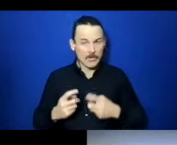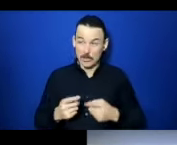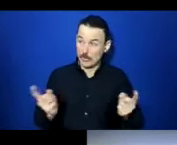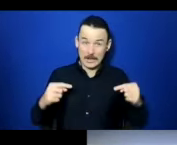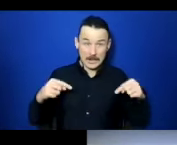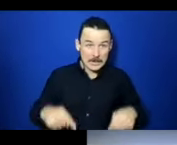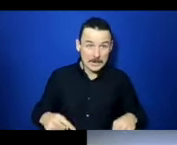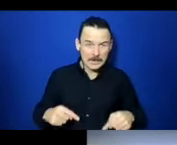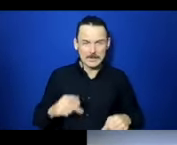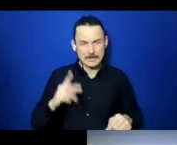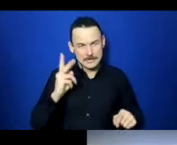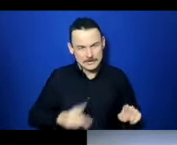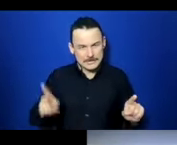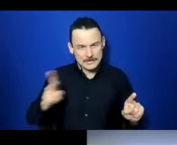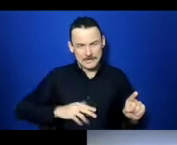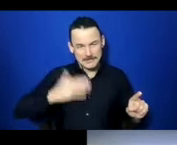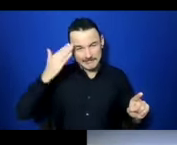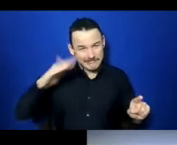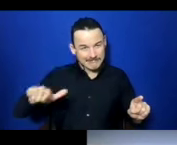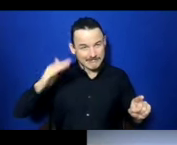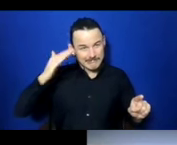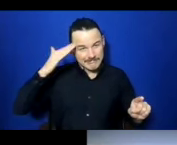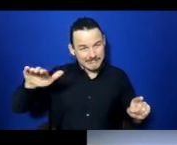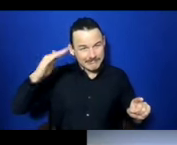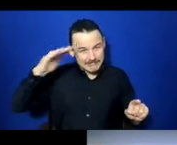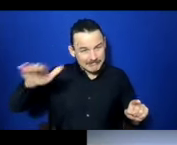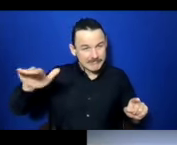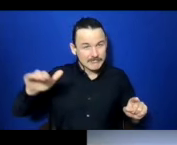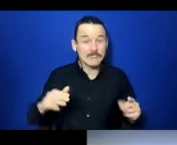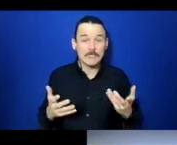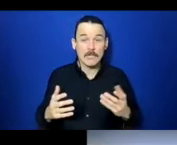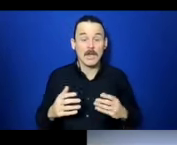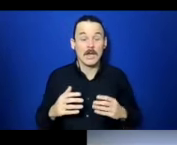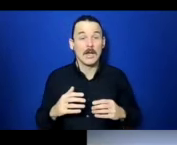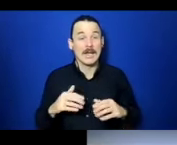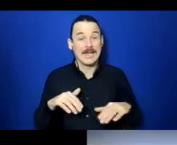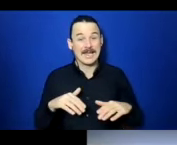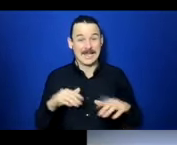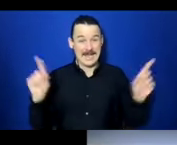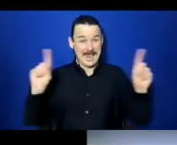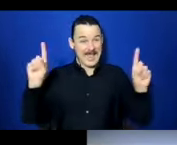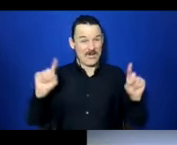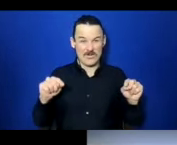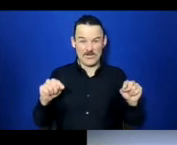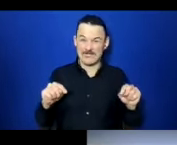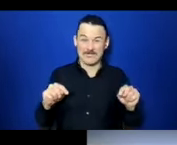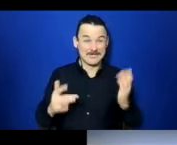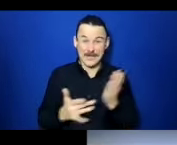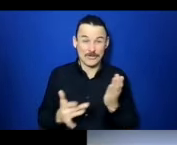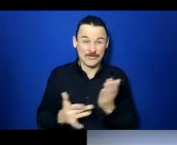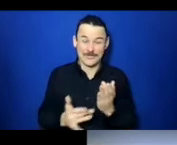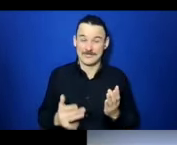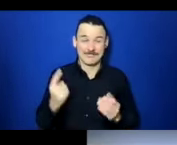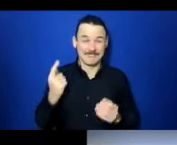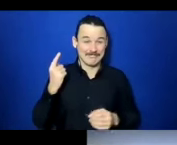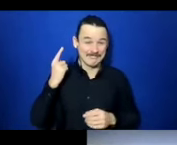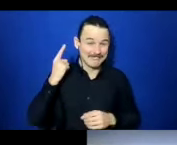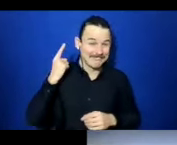and during the modernist era there was so much technology and advancements that ableist beliefs